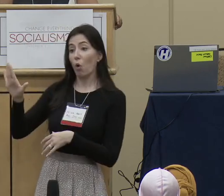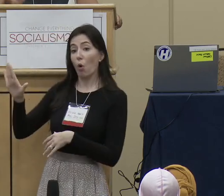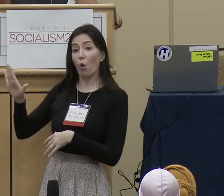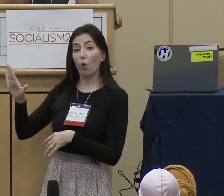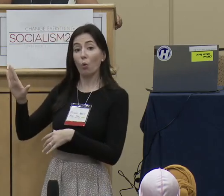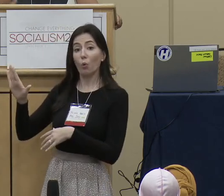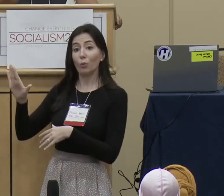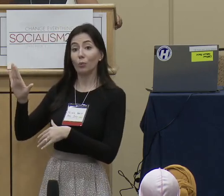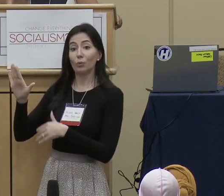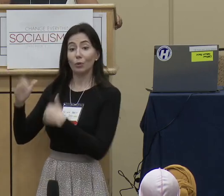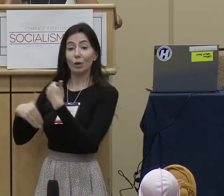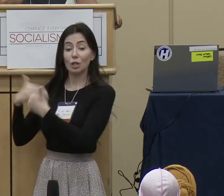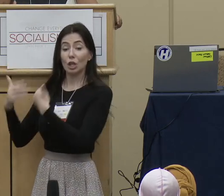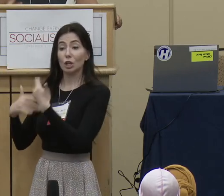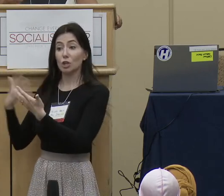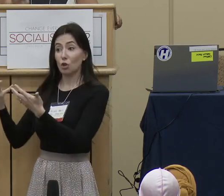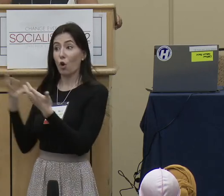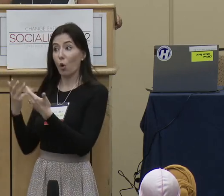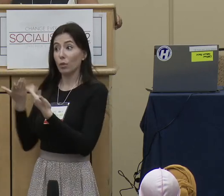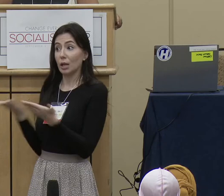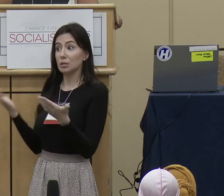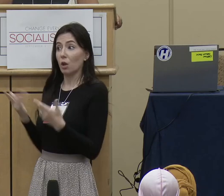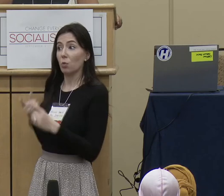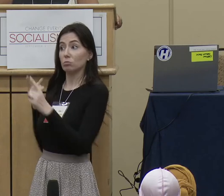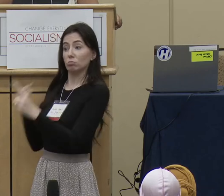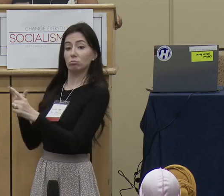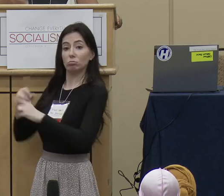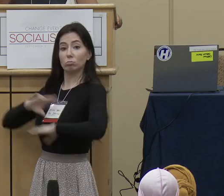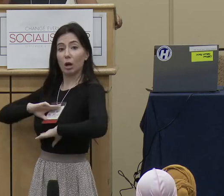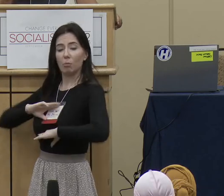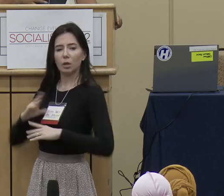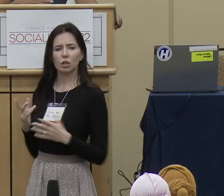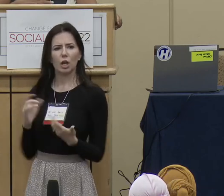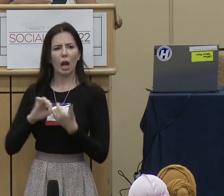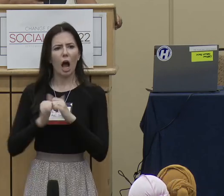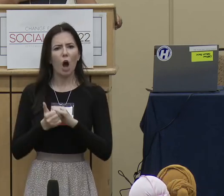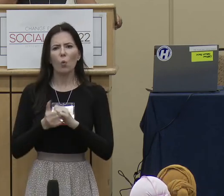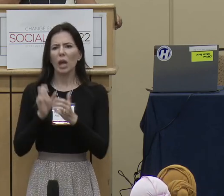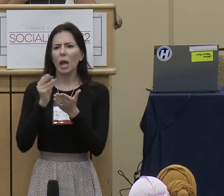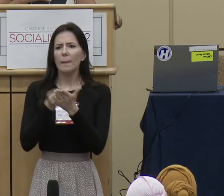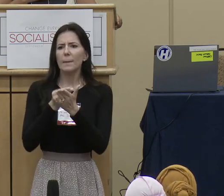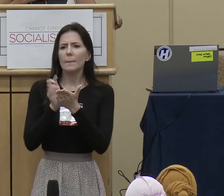which they always do, and how we move towards self-funding